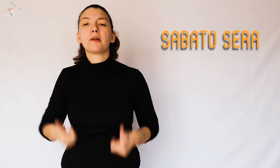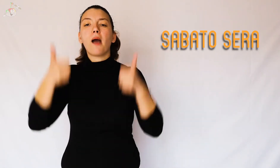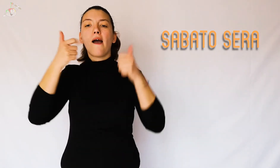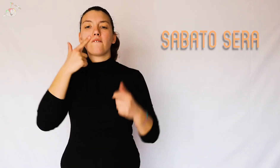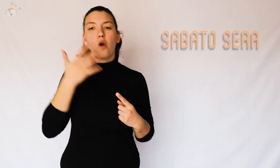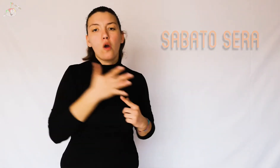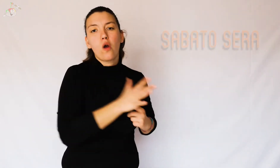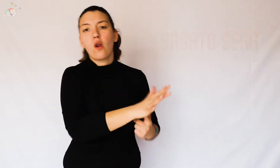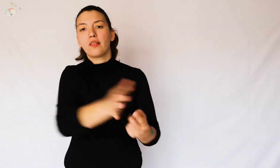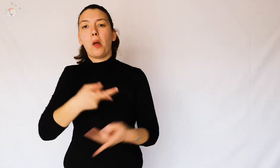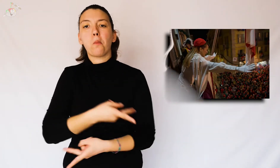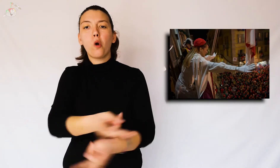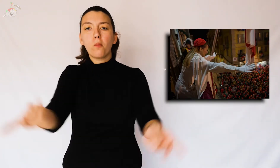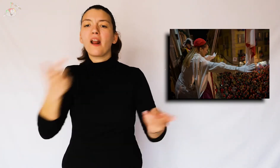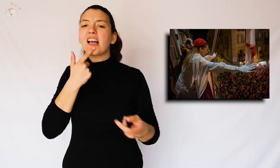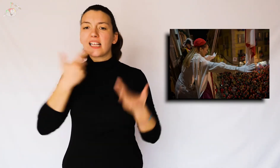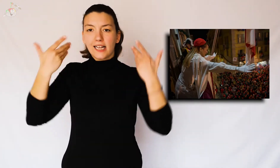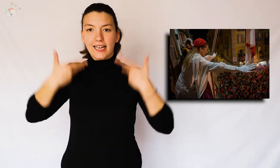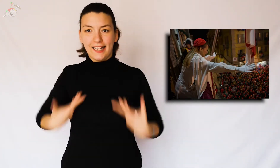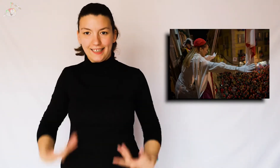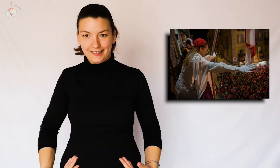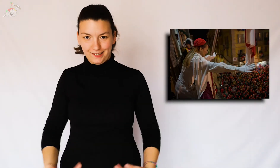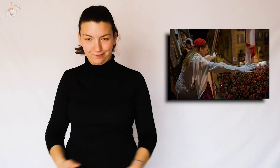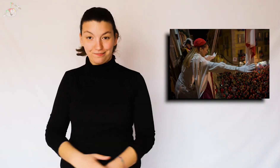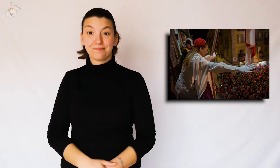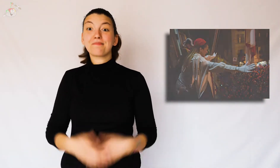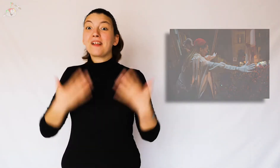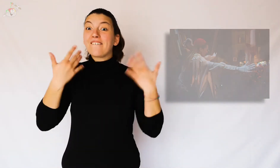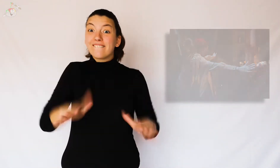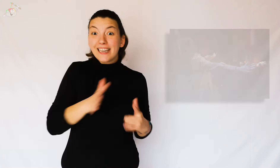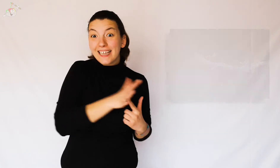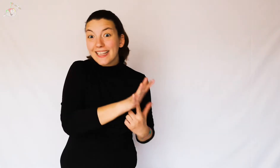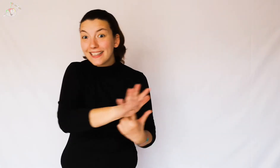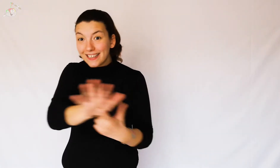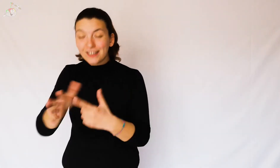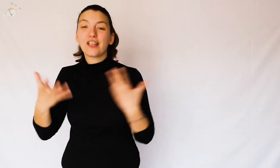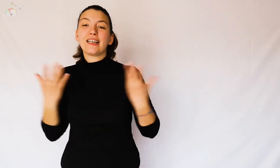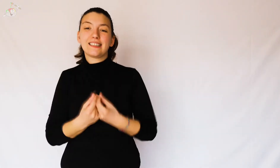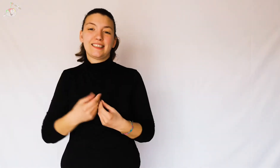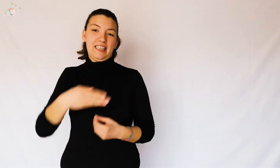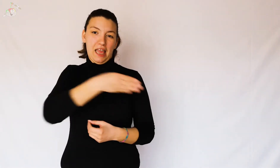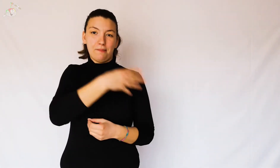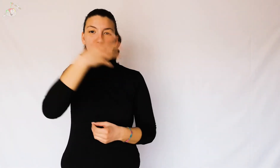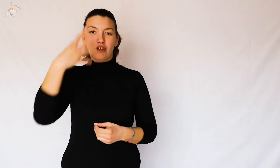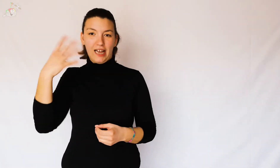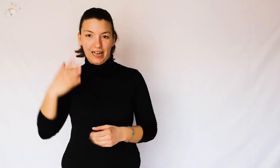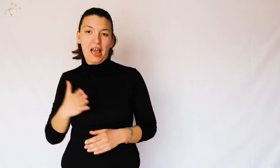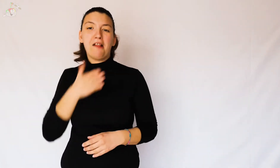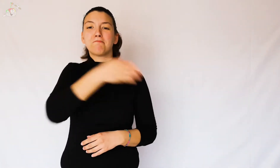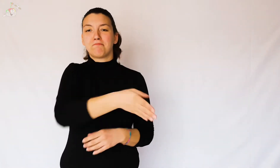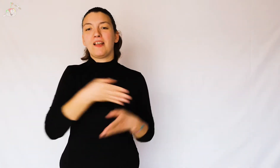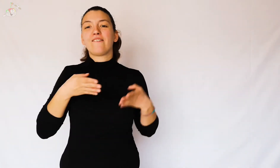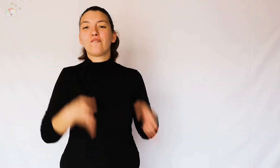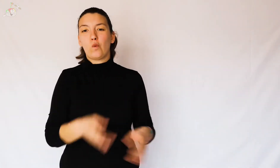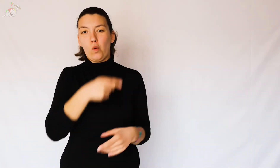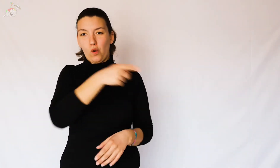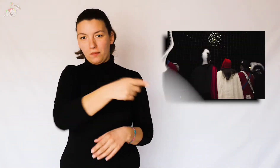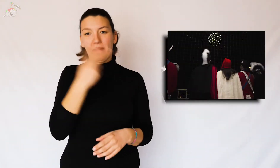where she will finally show herself to the public for the first time. After the presentation together with the General he goes to the river